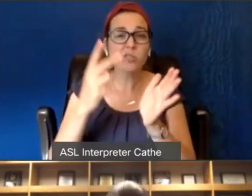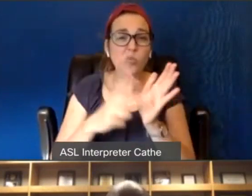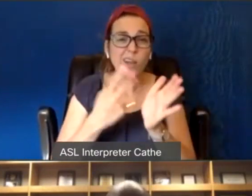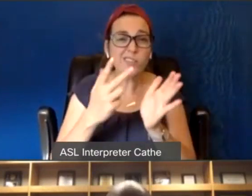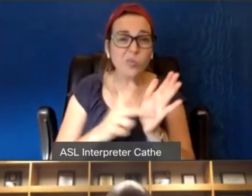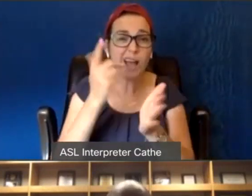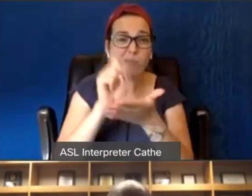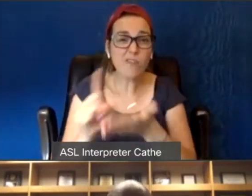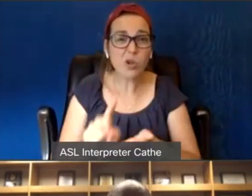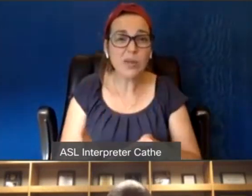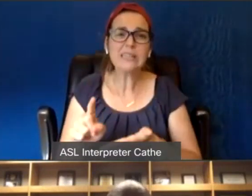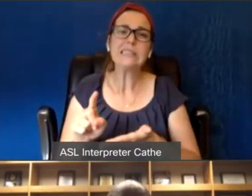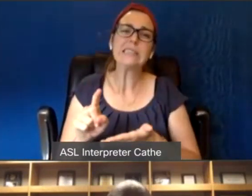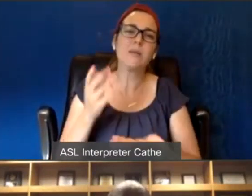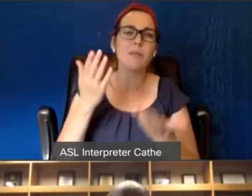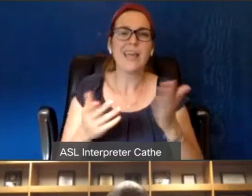I don't know if Sophia or the doctor wants to add.